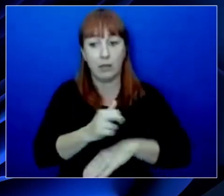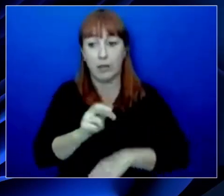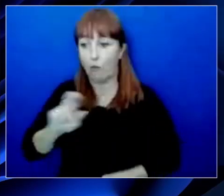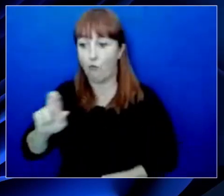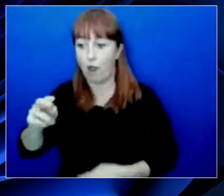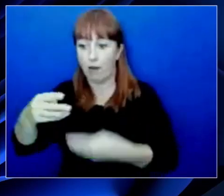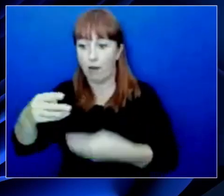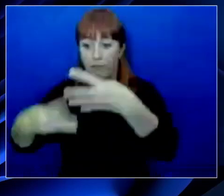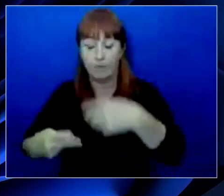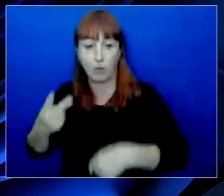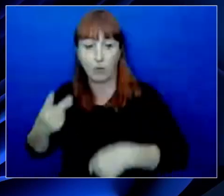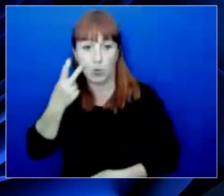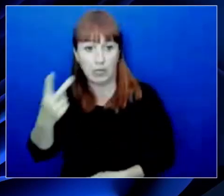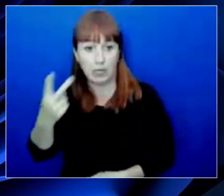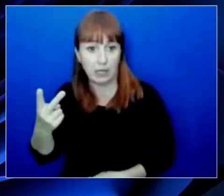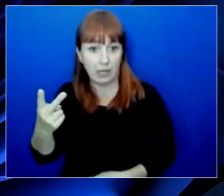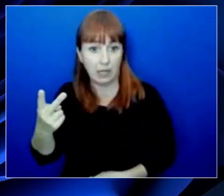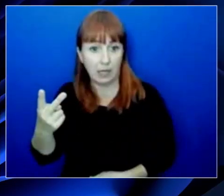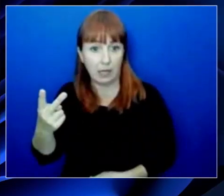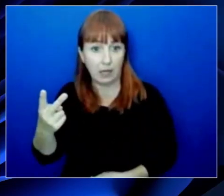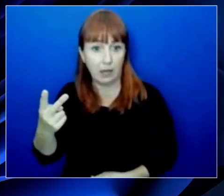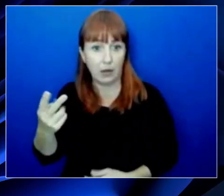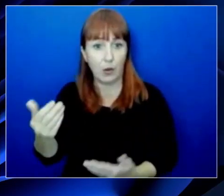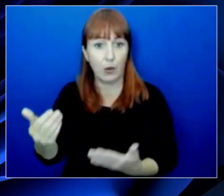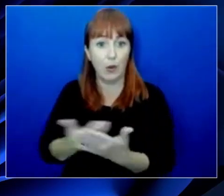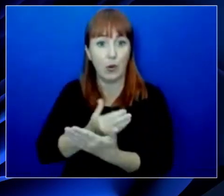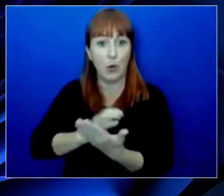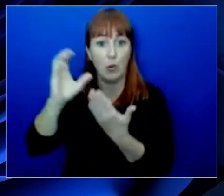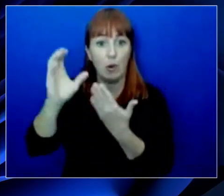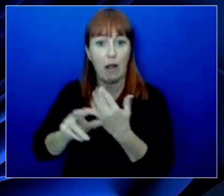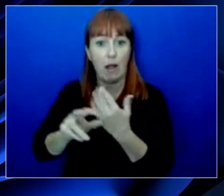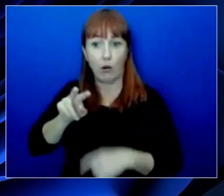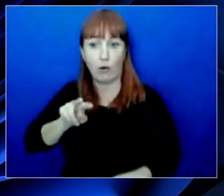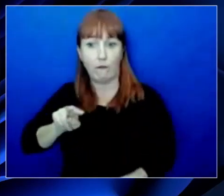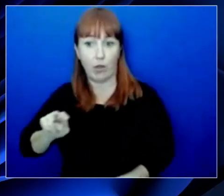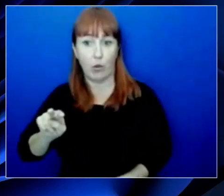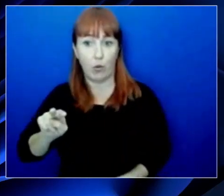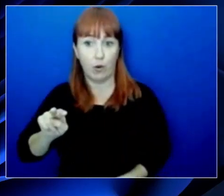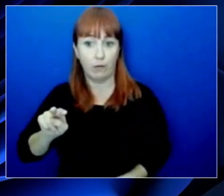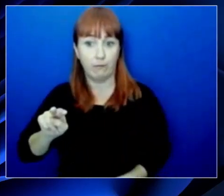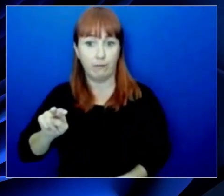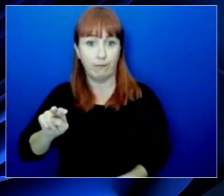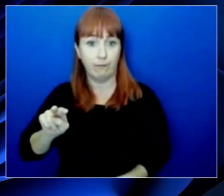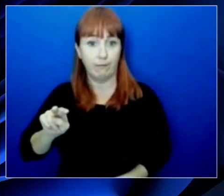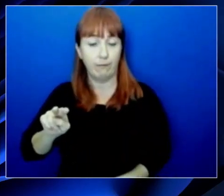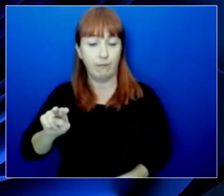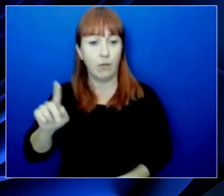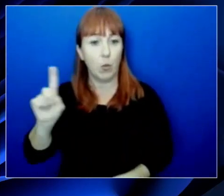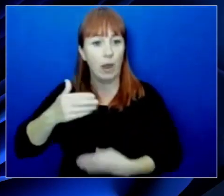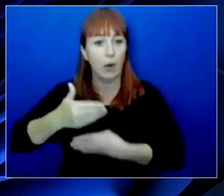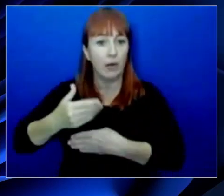the right you can actually see. A new calendar view that's available here in Windows 11.